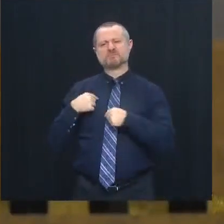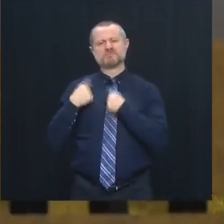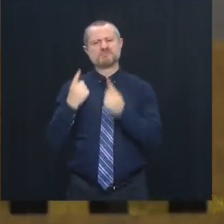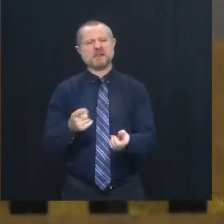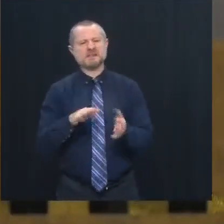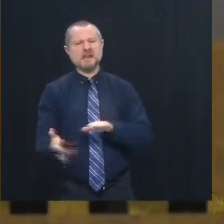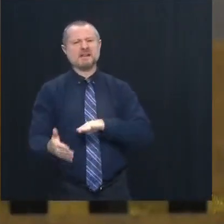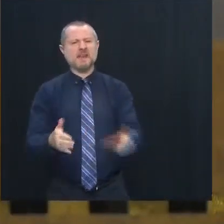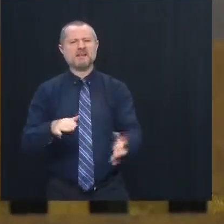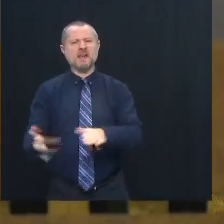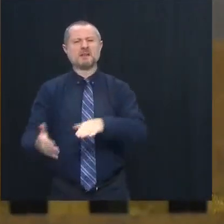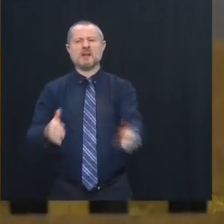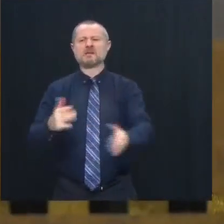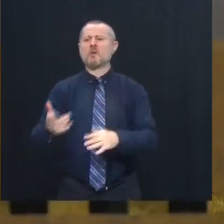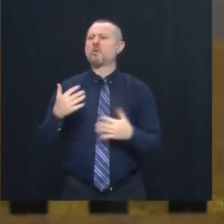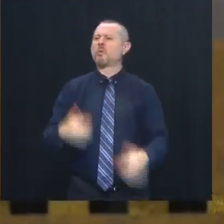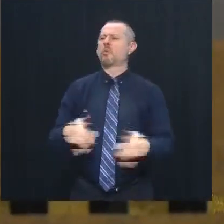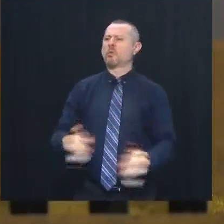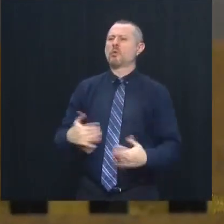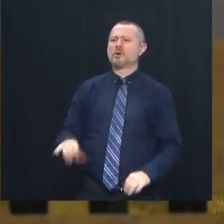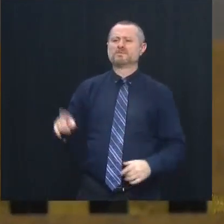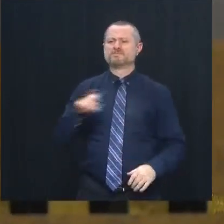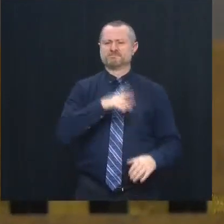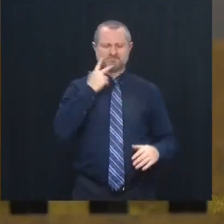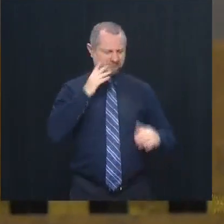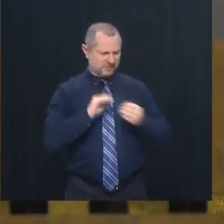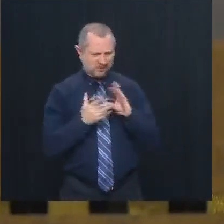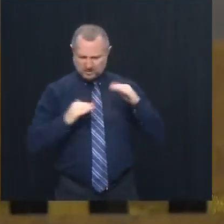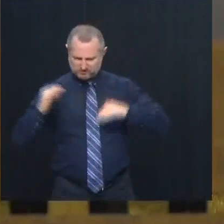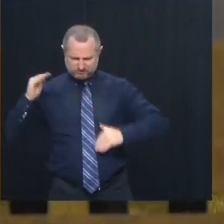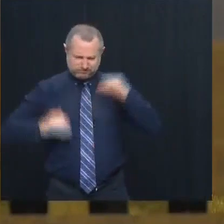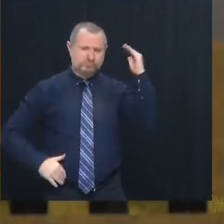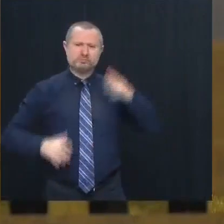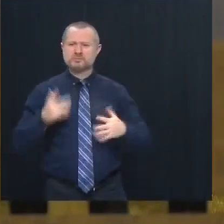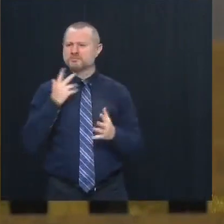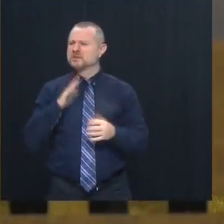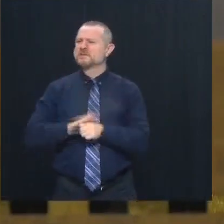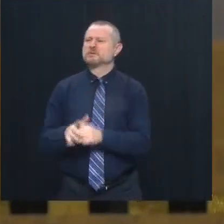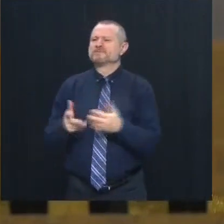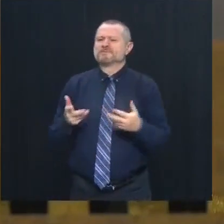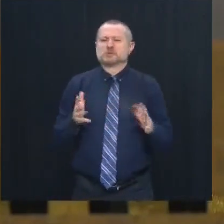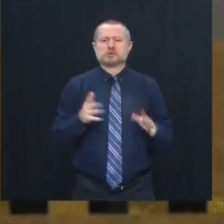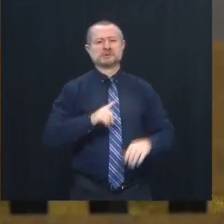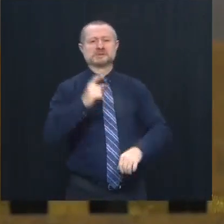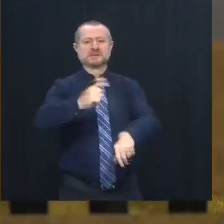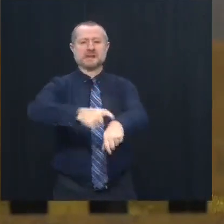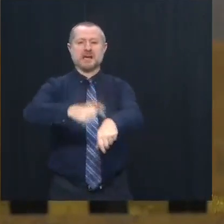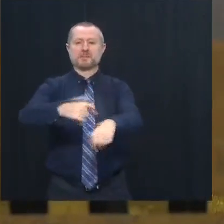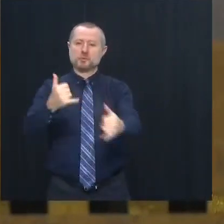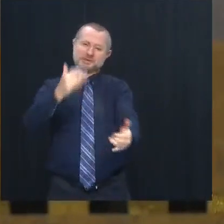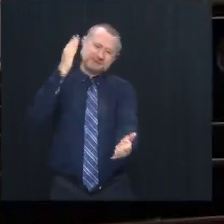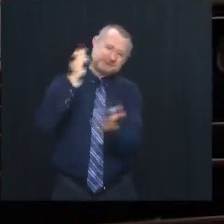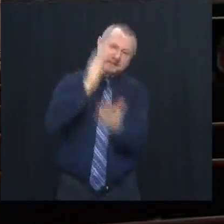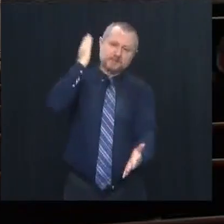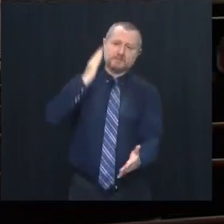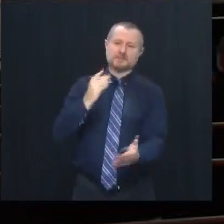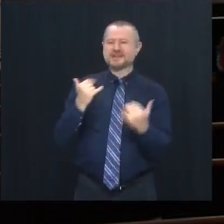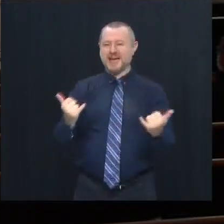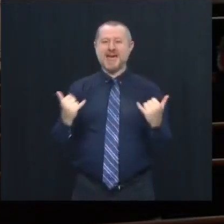TO MAKE SURE EVERY LIFE IS PROTECTED EQUALLY BECAUSE ENOUGH PEOPLE HAVE DIED AND ENOUGH INJUSTICE HAS BEEN DONE DURING